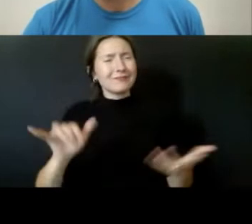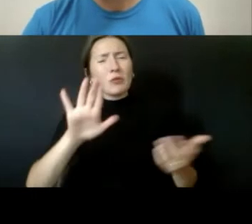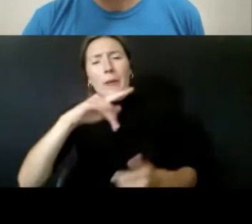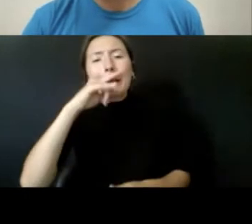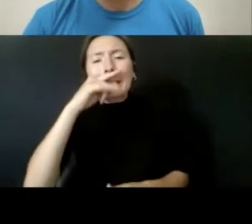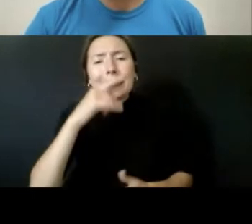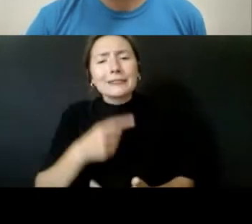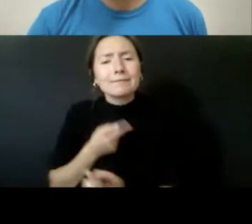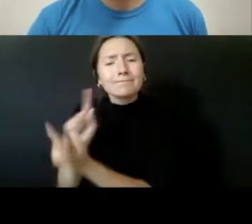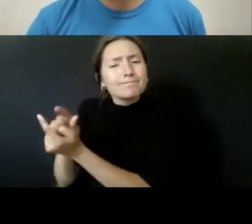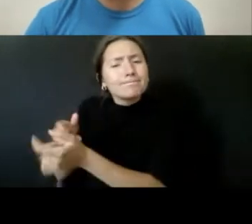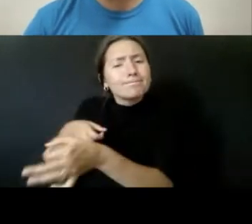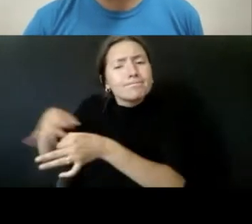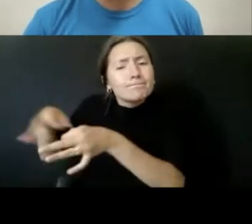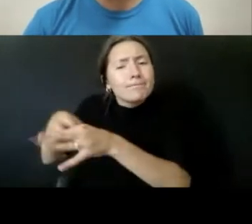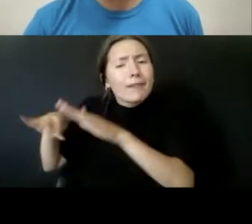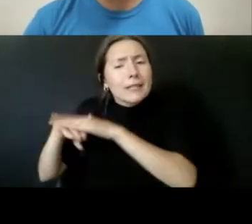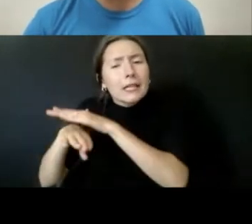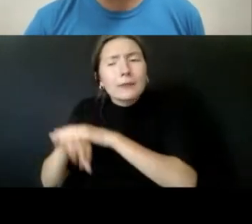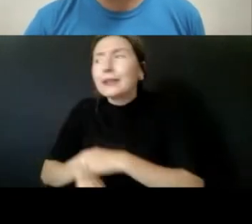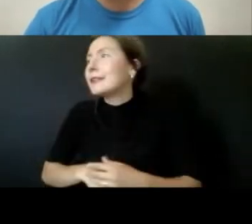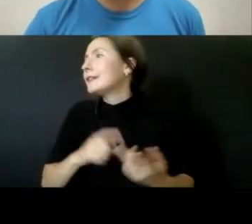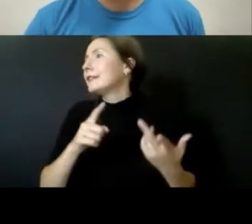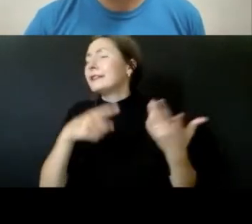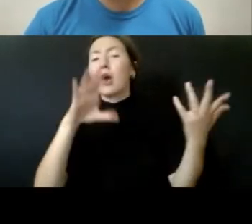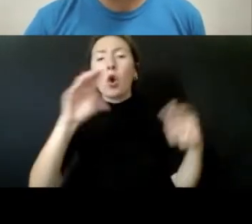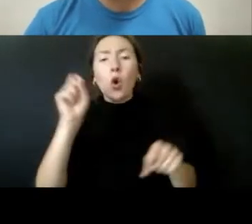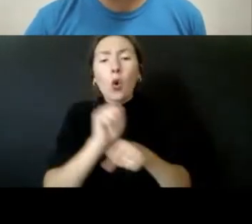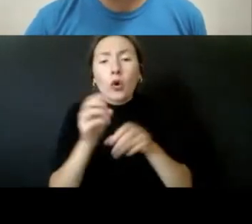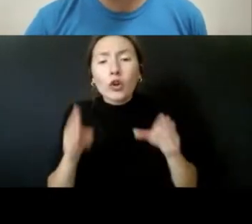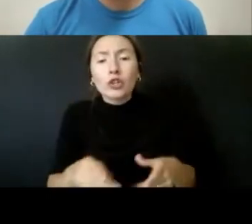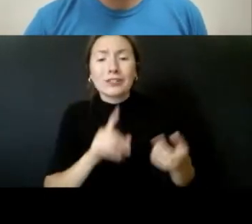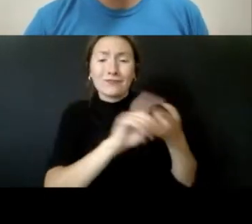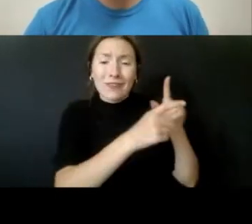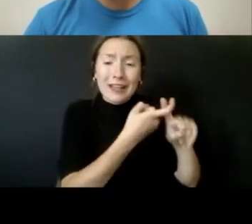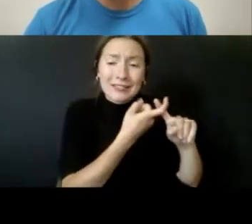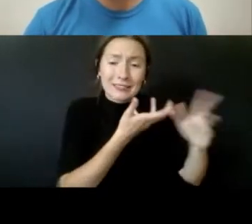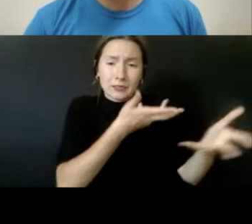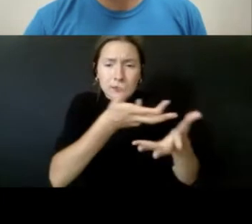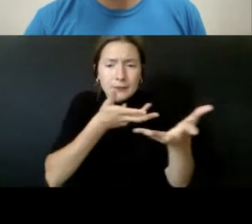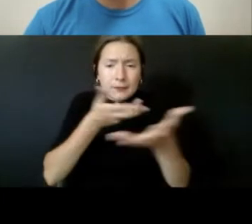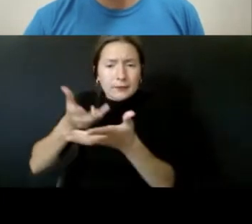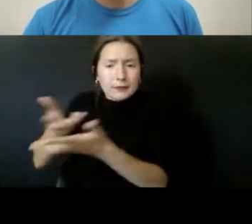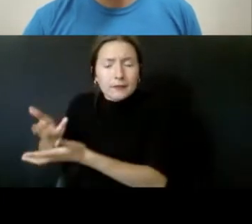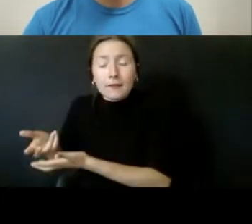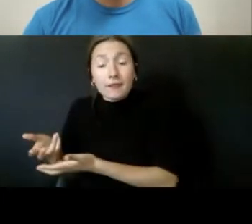where you learn something more as well that you can apply back in this in this situation